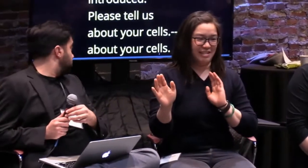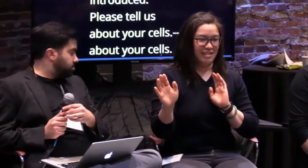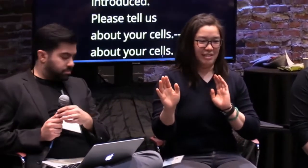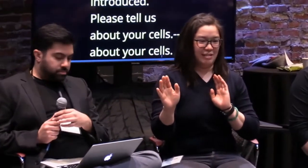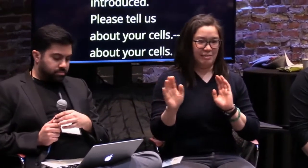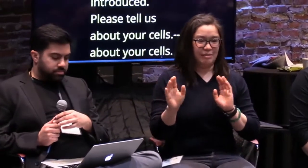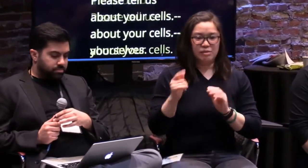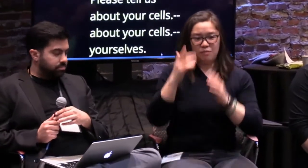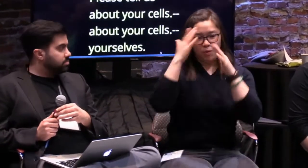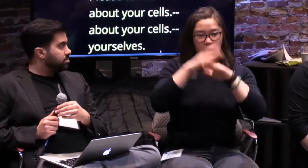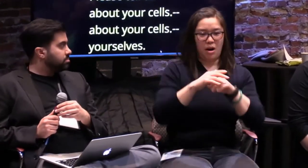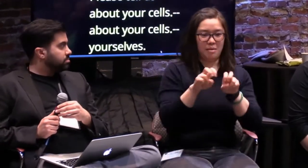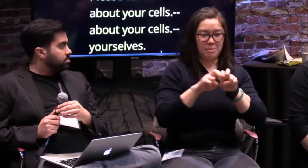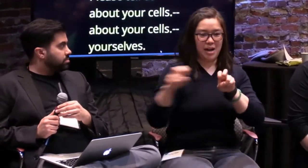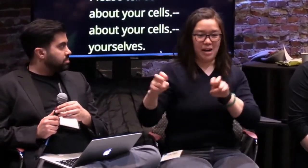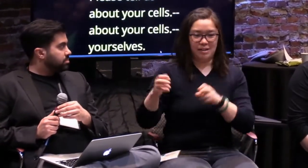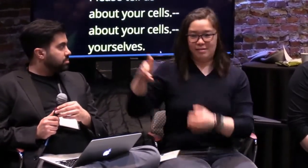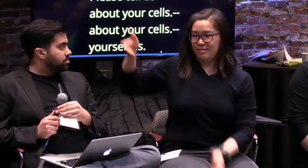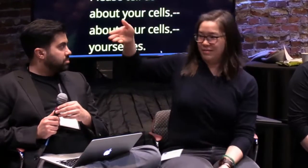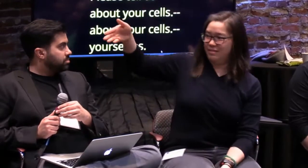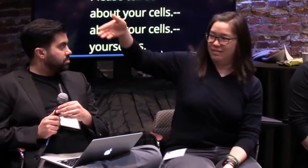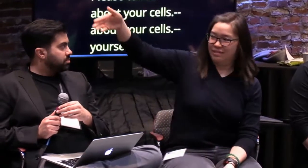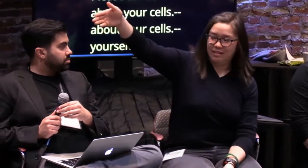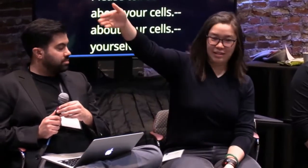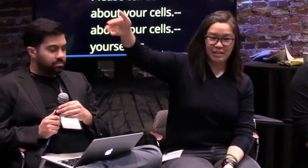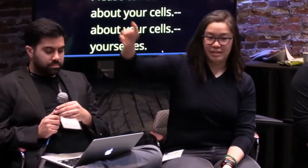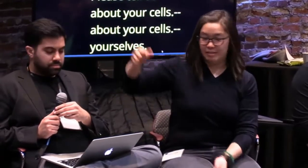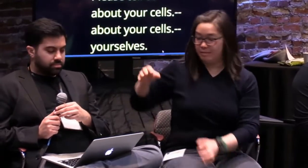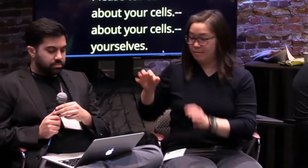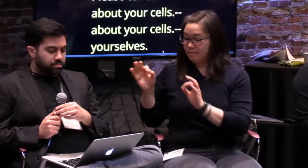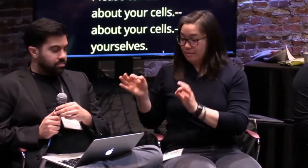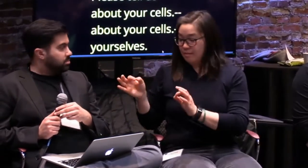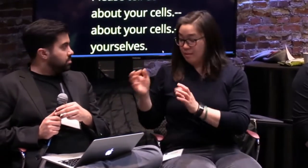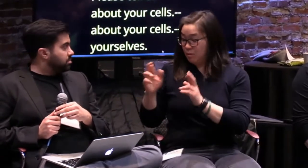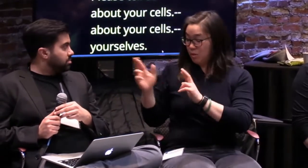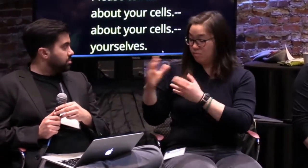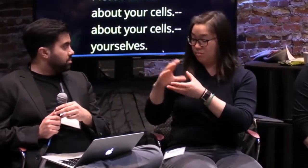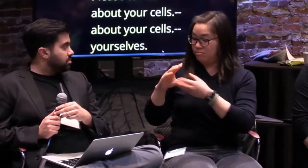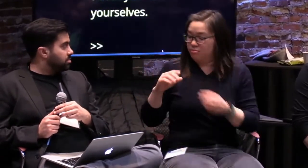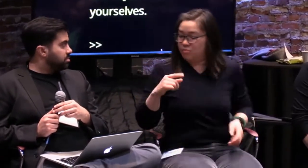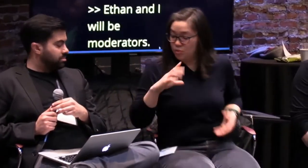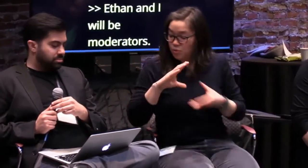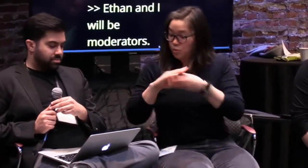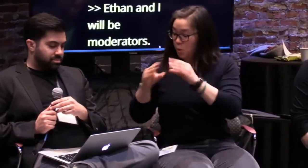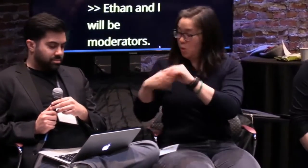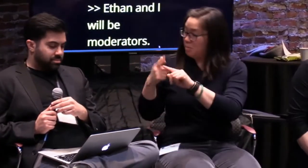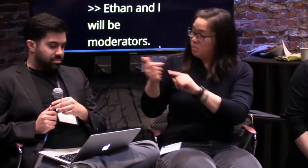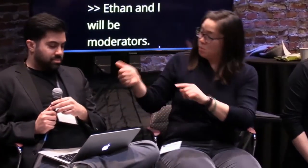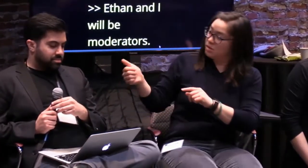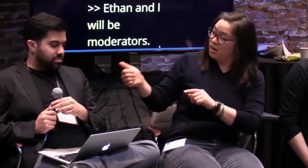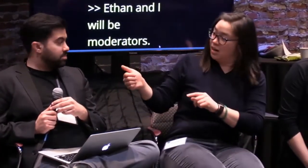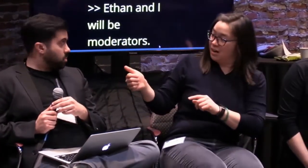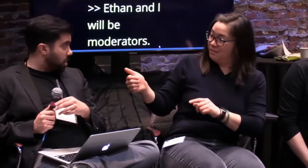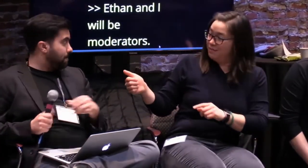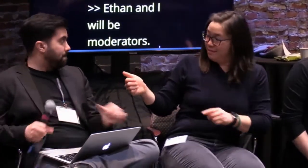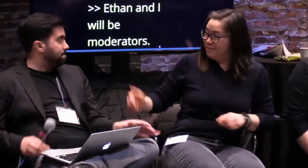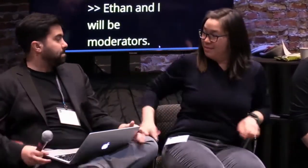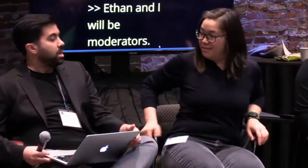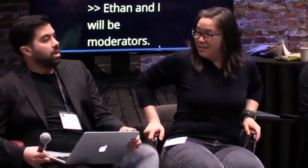And we just wanna let you know that Ethan and I will be moderators. It's really not about us, it's about the panelists. So please tell us about your self.